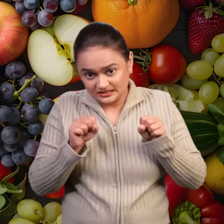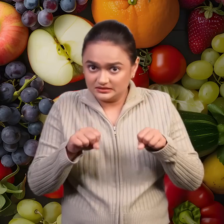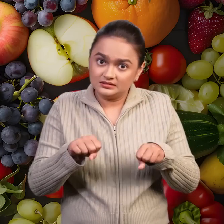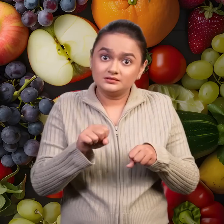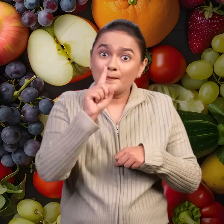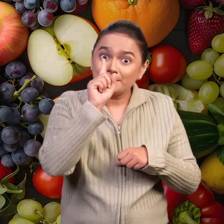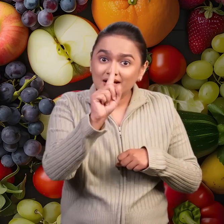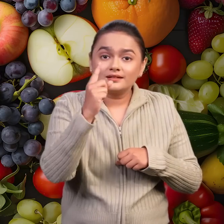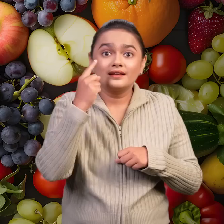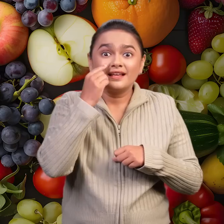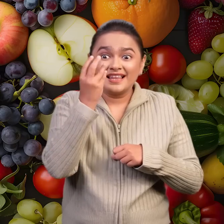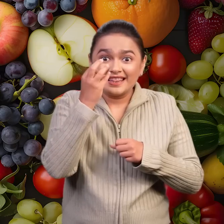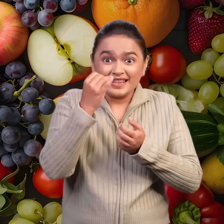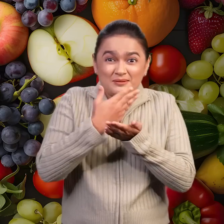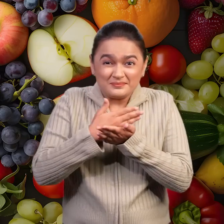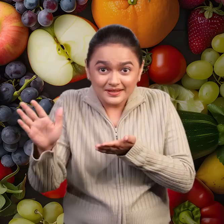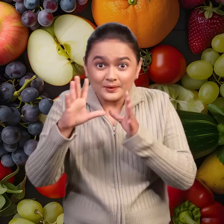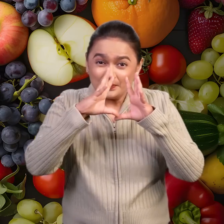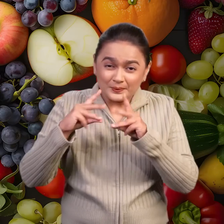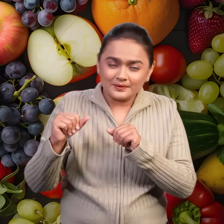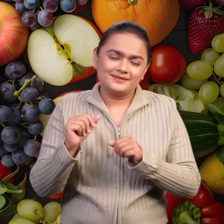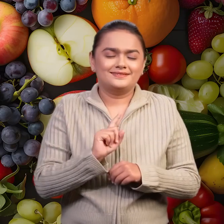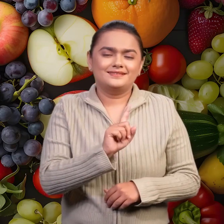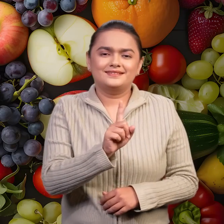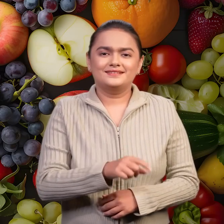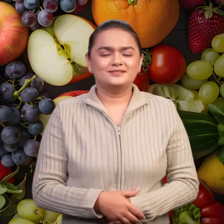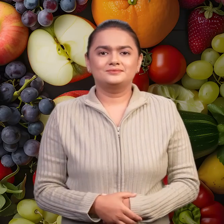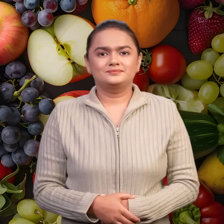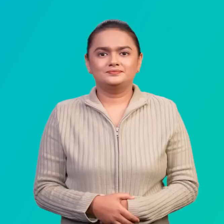It's keeping your eyes healthy, but they're not really removing your numbers.